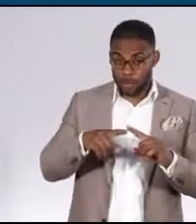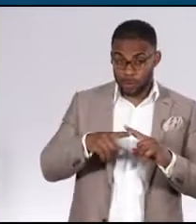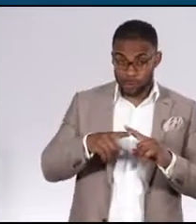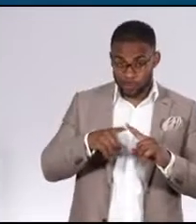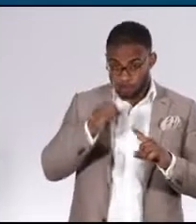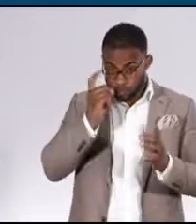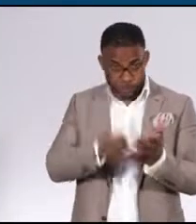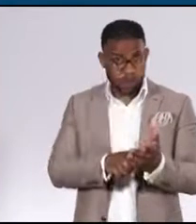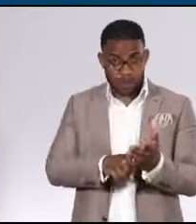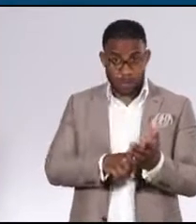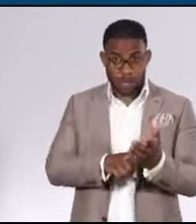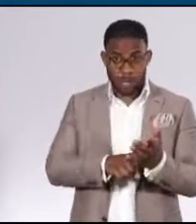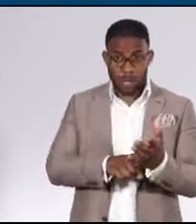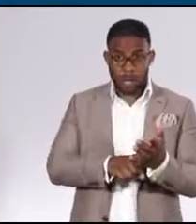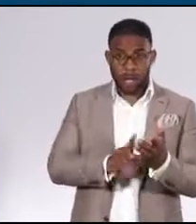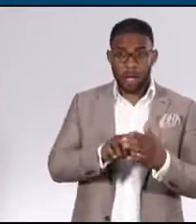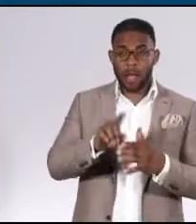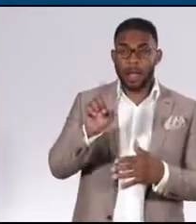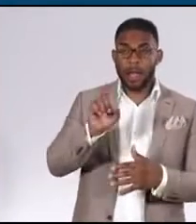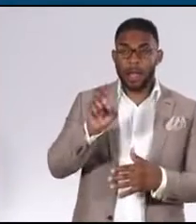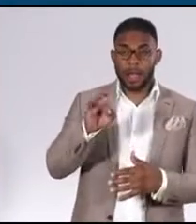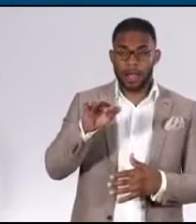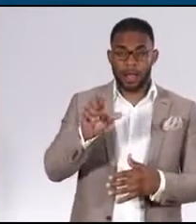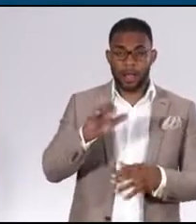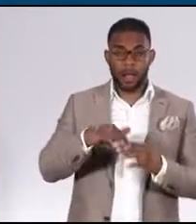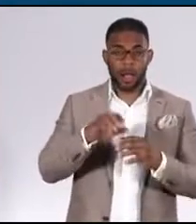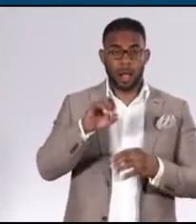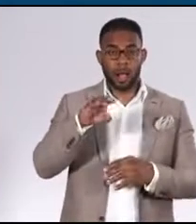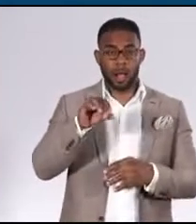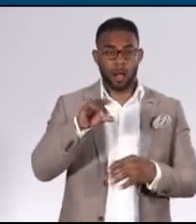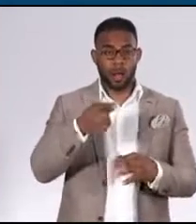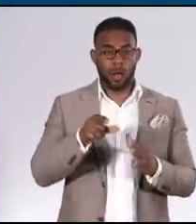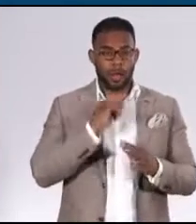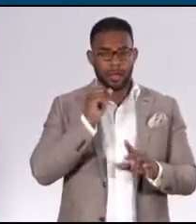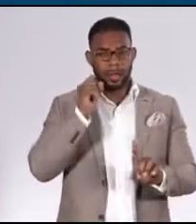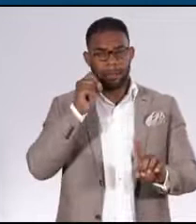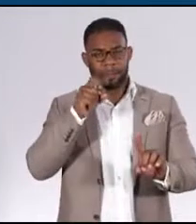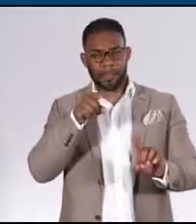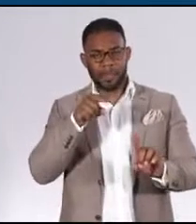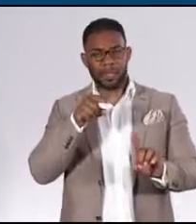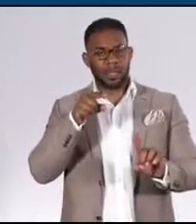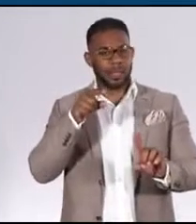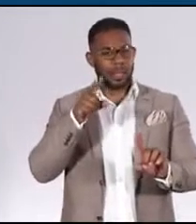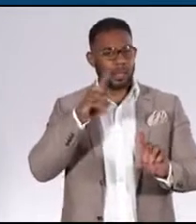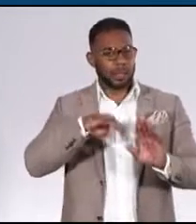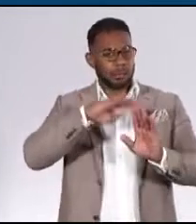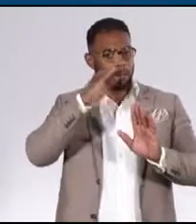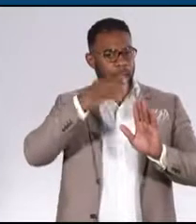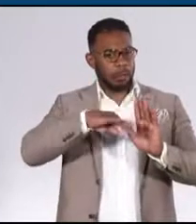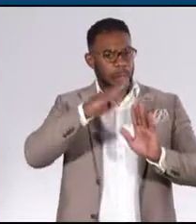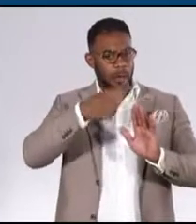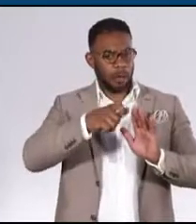uh On the x axis on autogram is the the pitch of the sound, how the frequency the sound went from, low pitch on the left,